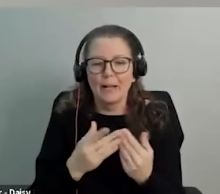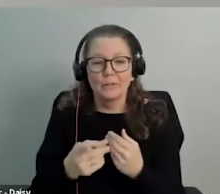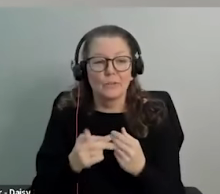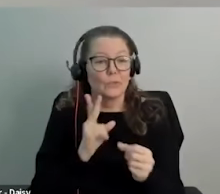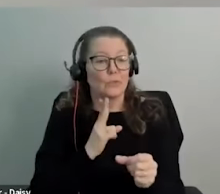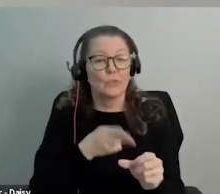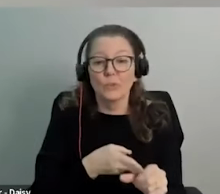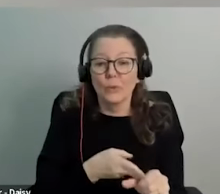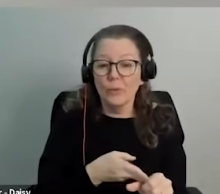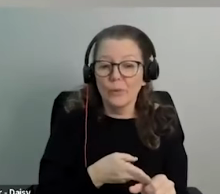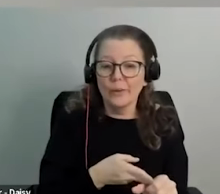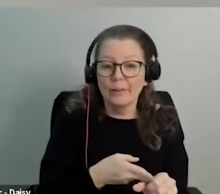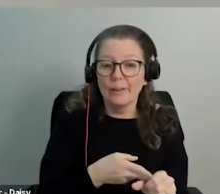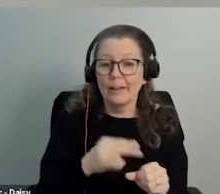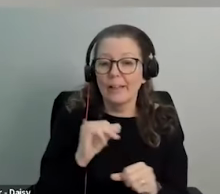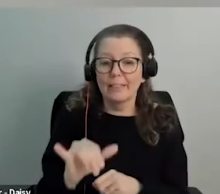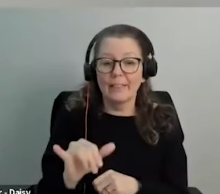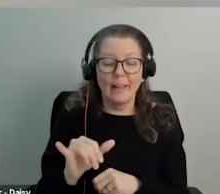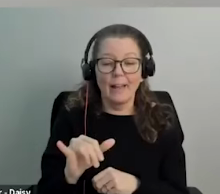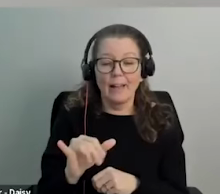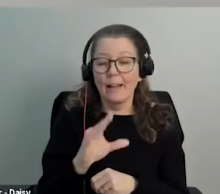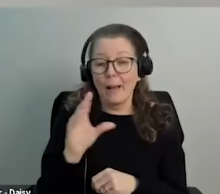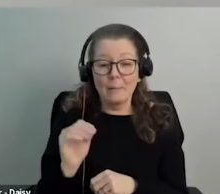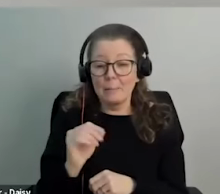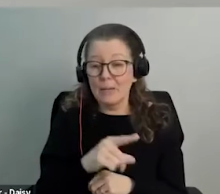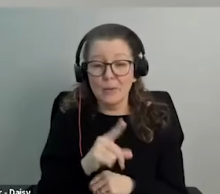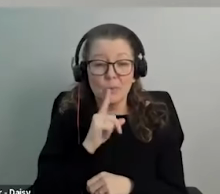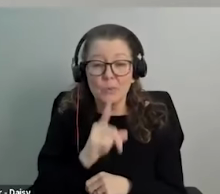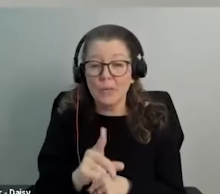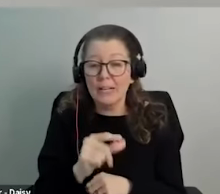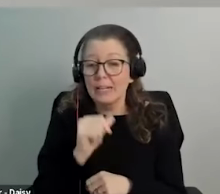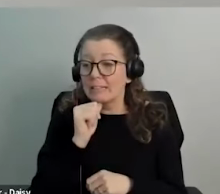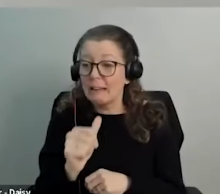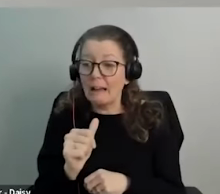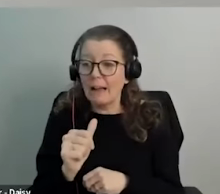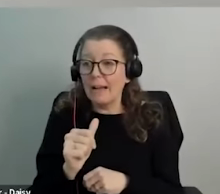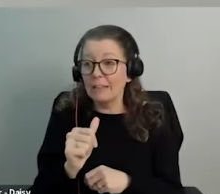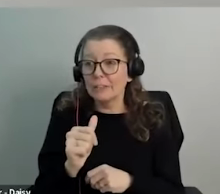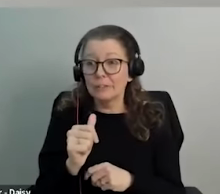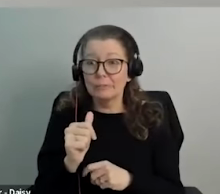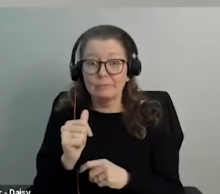that they're not very far along on their accessibility journey, and it might just feel like, "Oh my gosh,